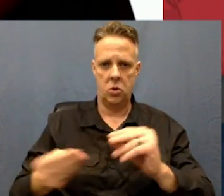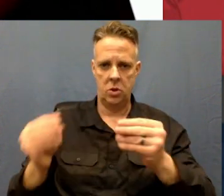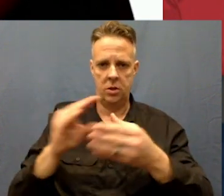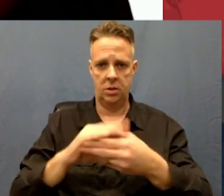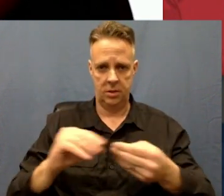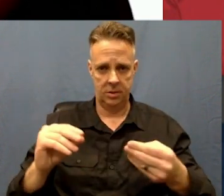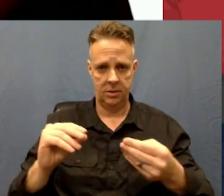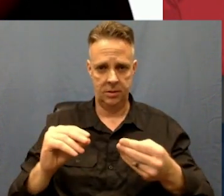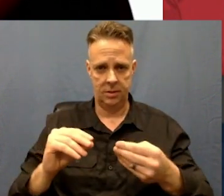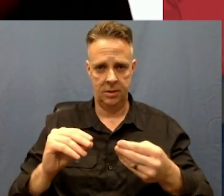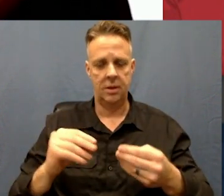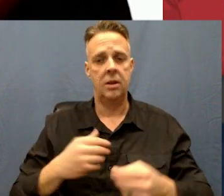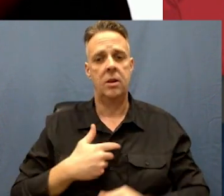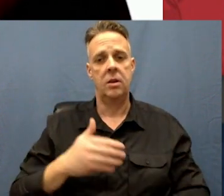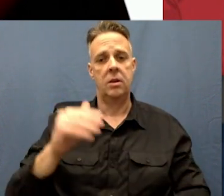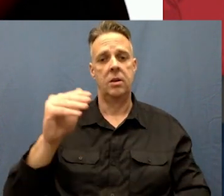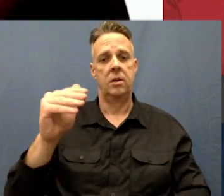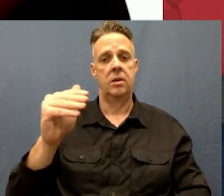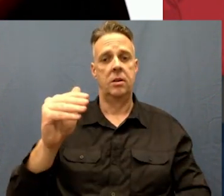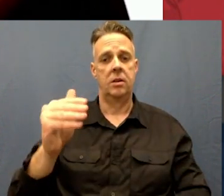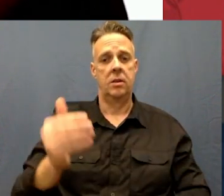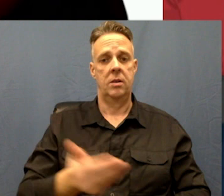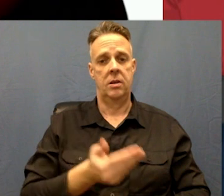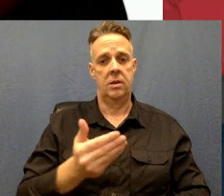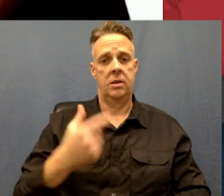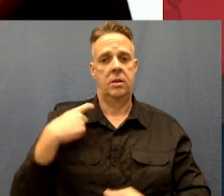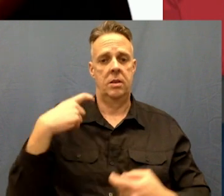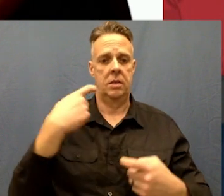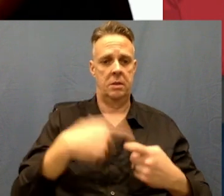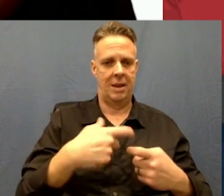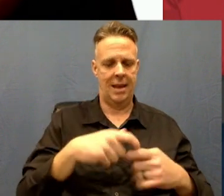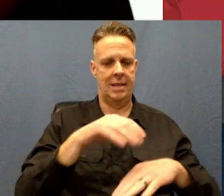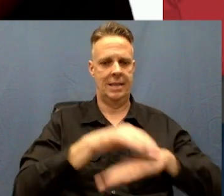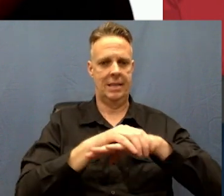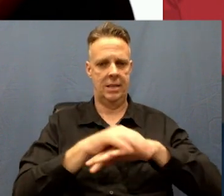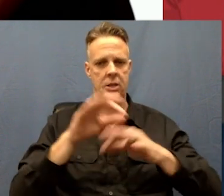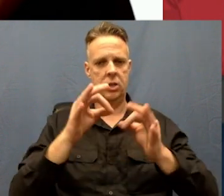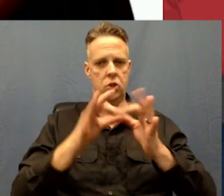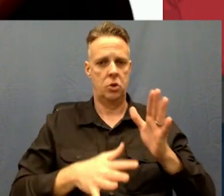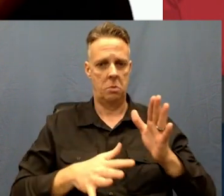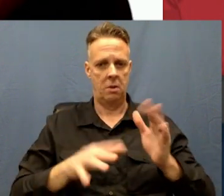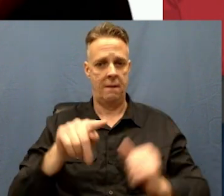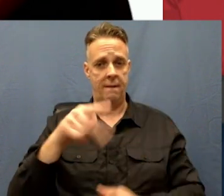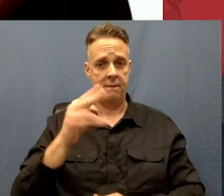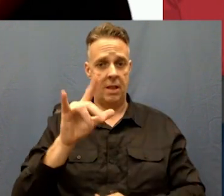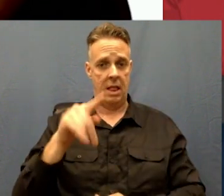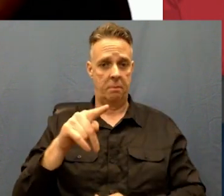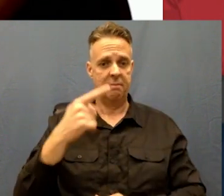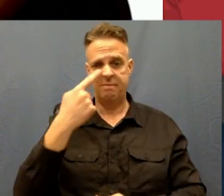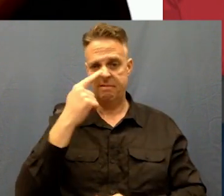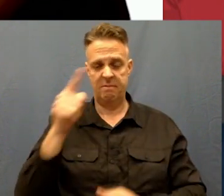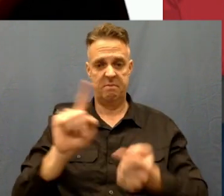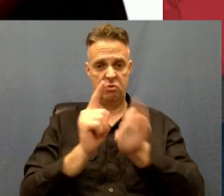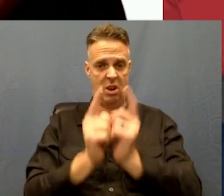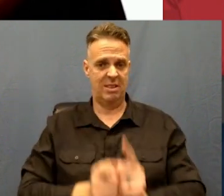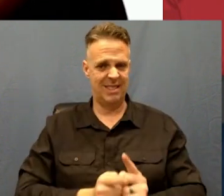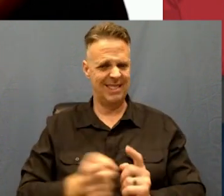CAN US. I'D LIKE TO INVITE OUR SPANISH-TO-ENGLISH INTERPRETER PHILIP, IF YOU WOULDN'T MIND